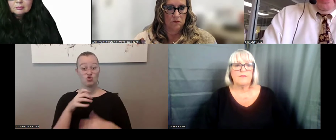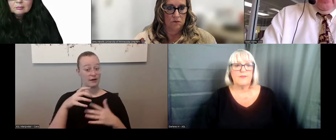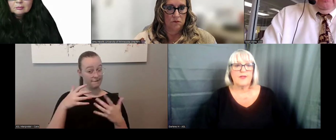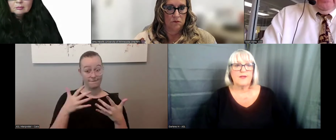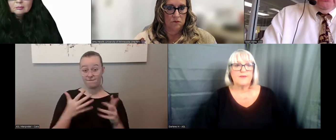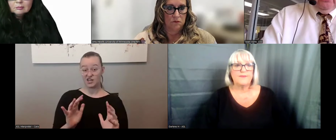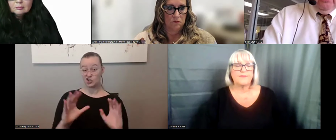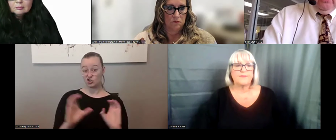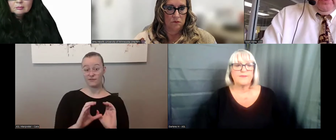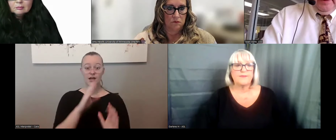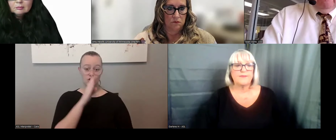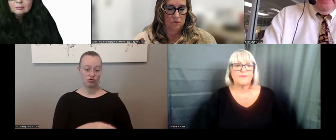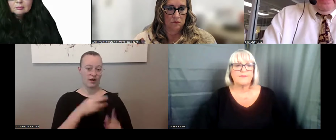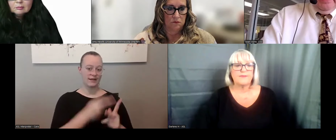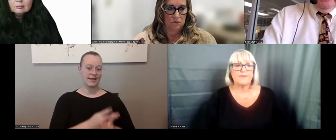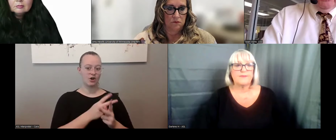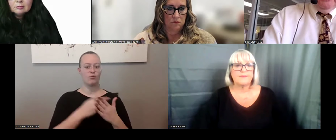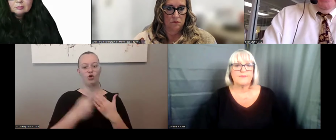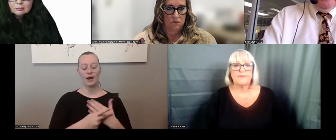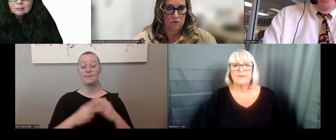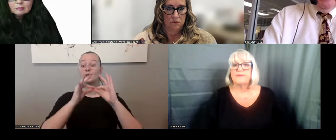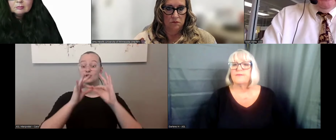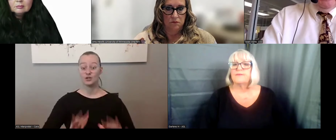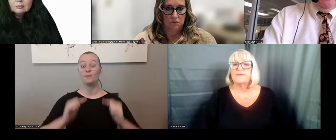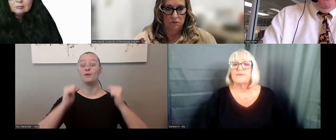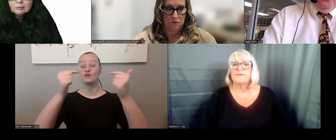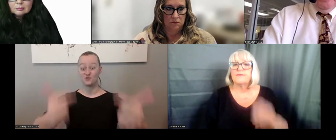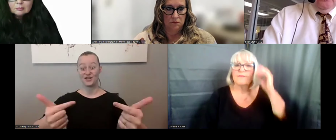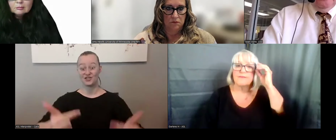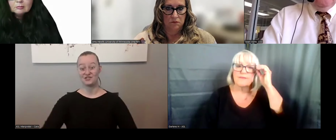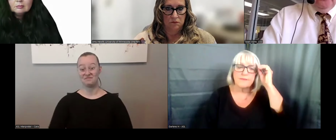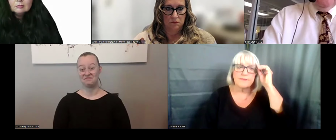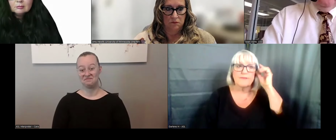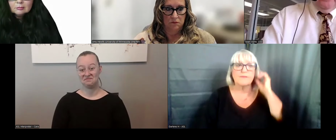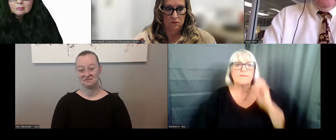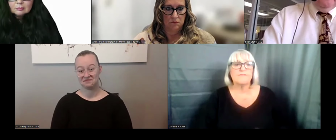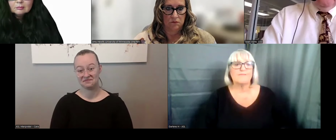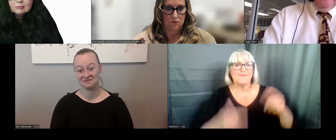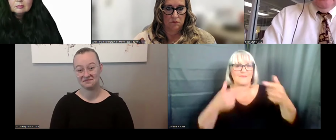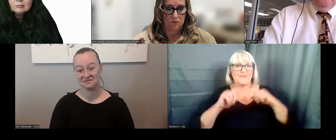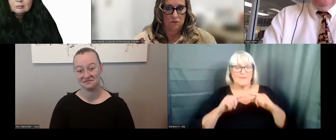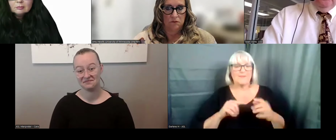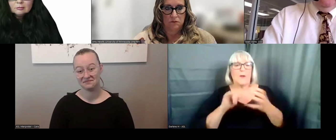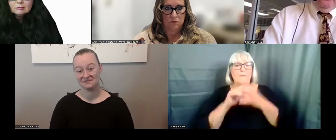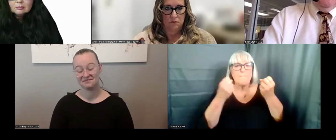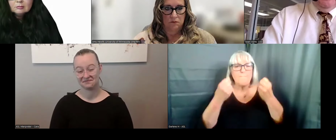Certified Direct Care Professional program. So, lots of things that states have been working on in terms of trying to understand